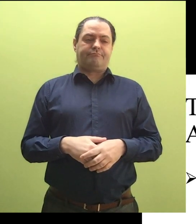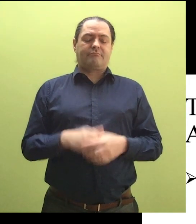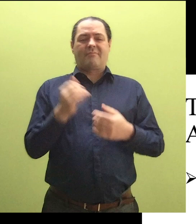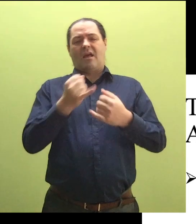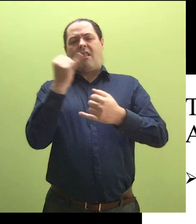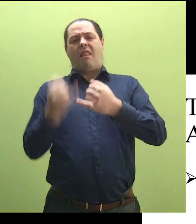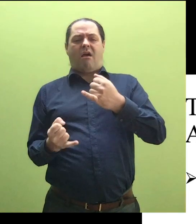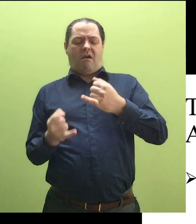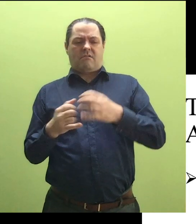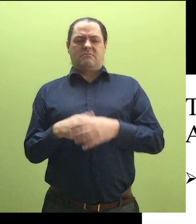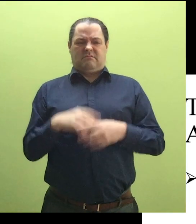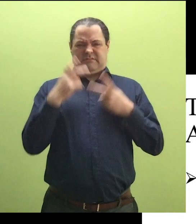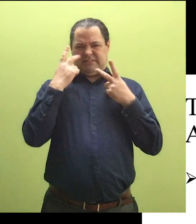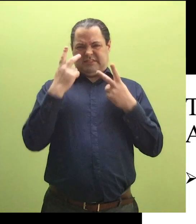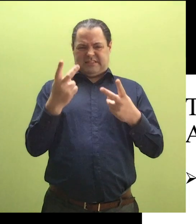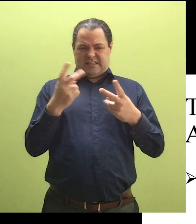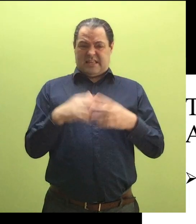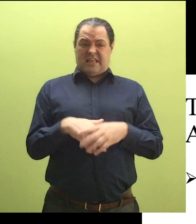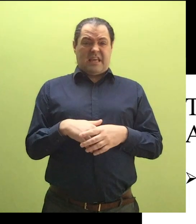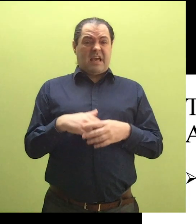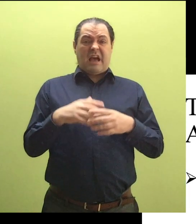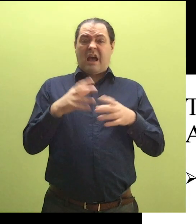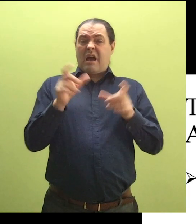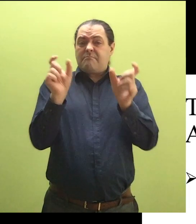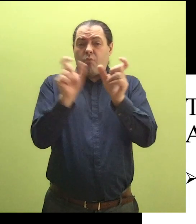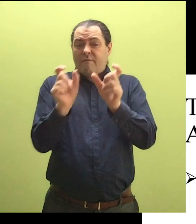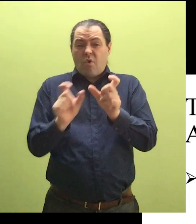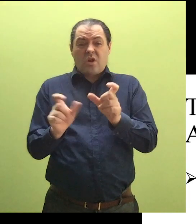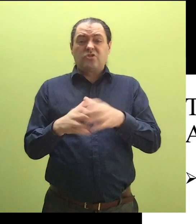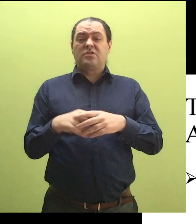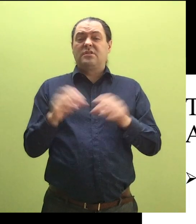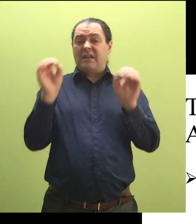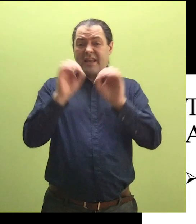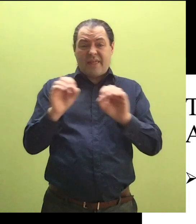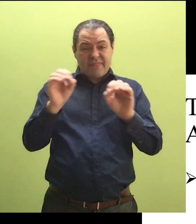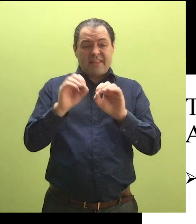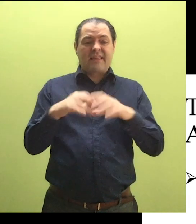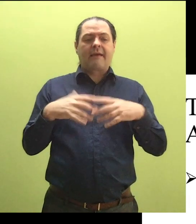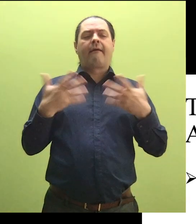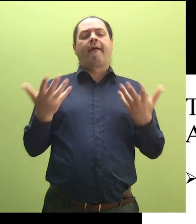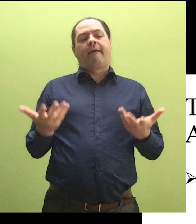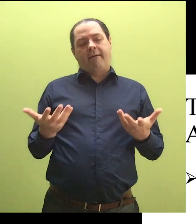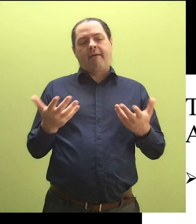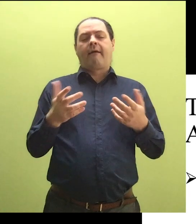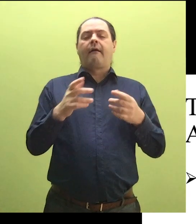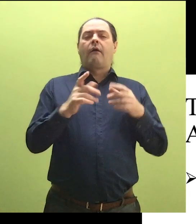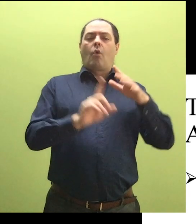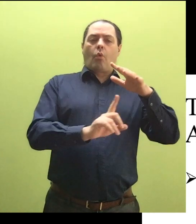Lastly, we can note that regardless of what morphological marking they bear or don't bear, both causatives and inchoatives